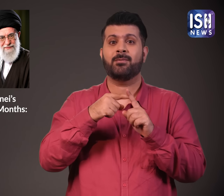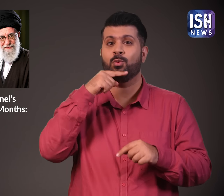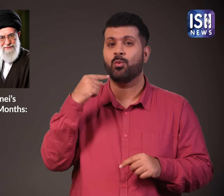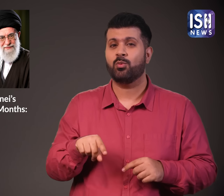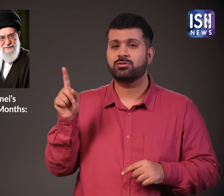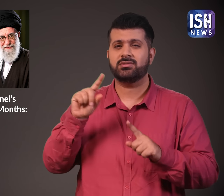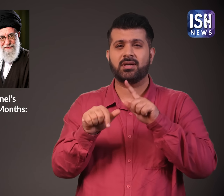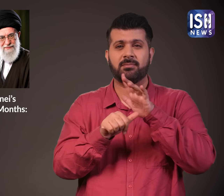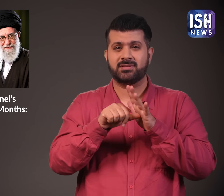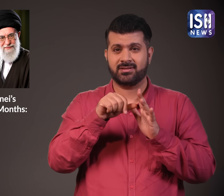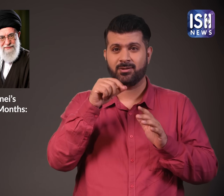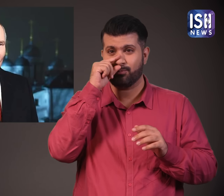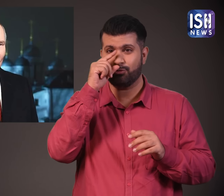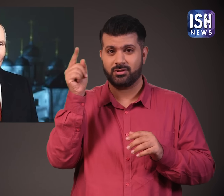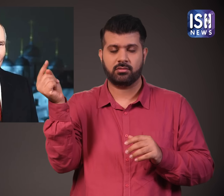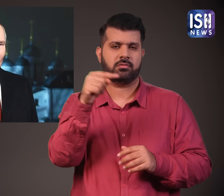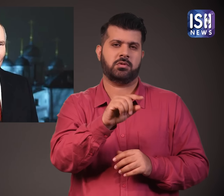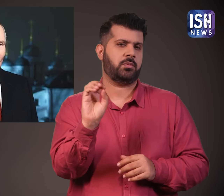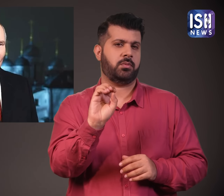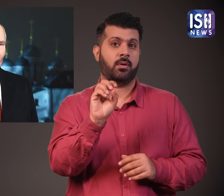Also Russian President Vladimir Putin did not attend,